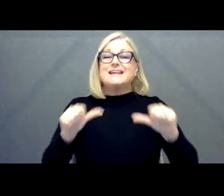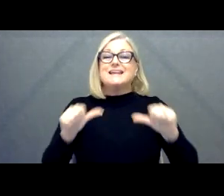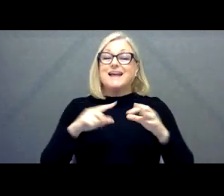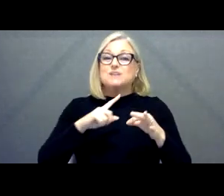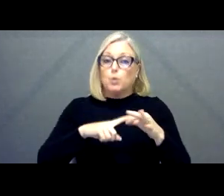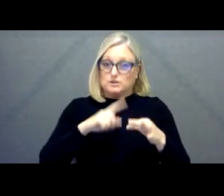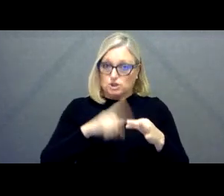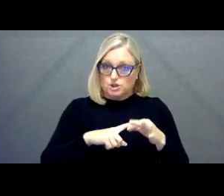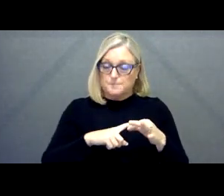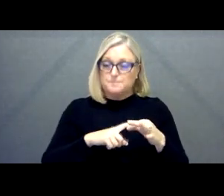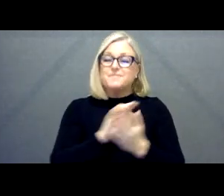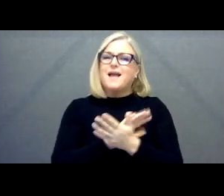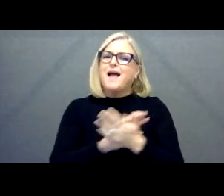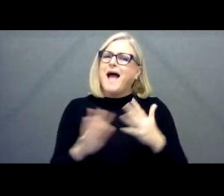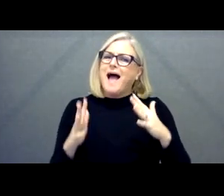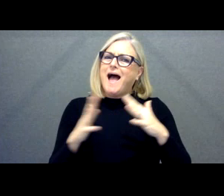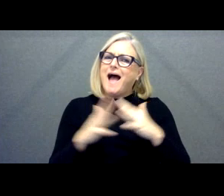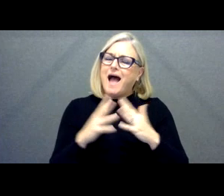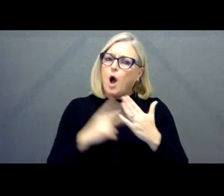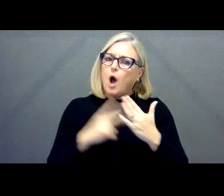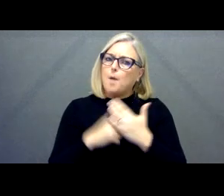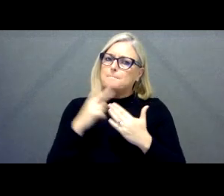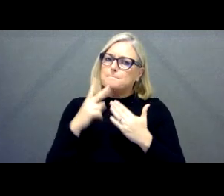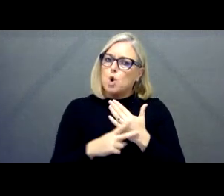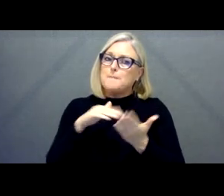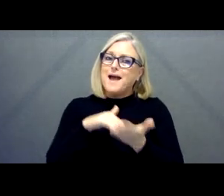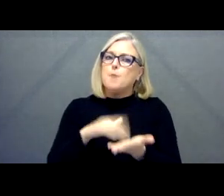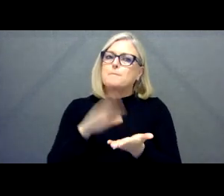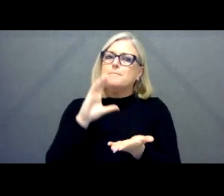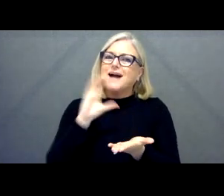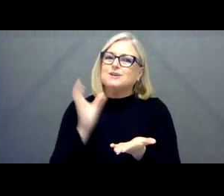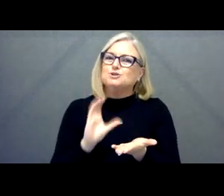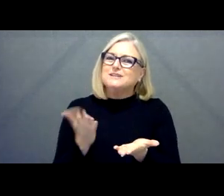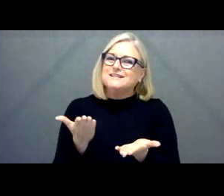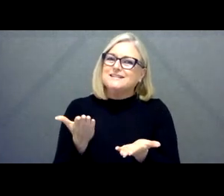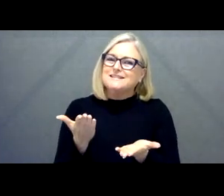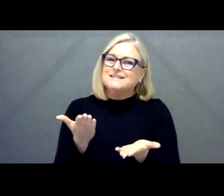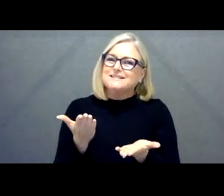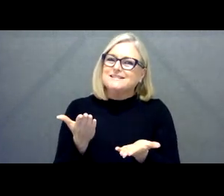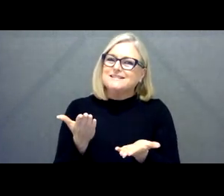how do these programs assist people in regional areas given the residing restraints around QDAC